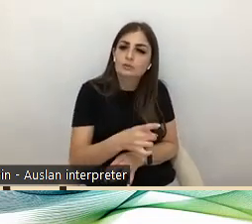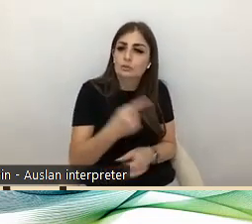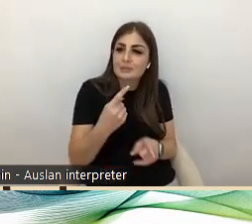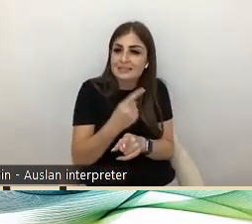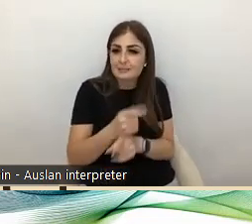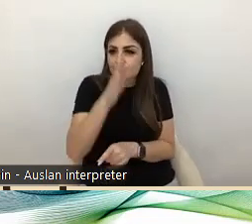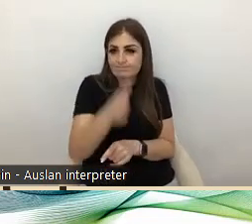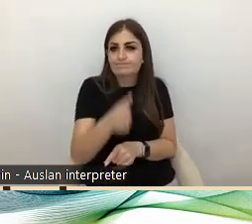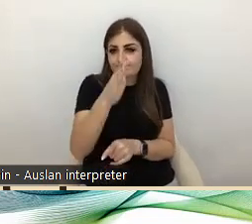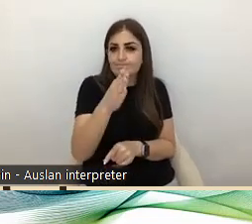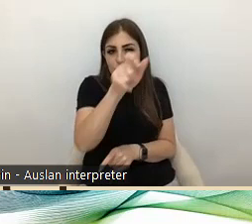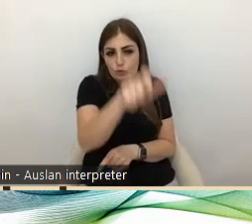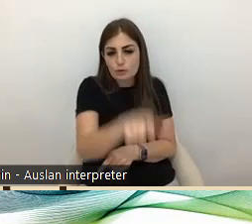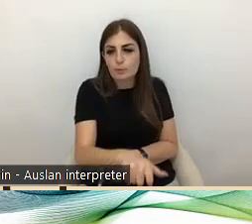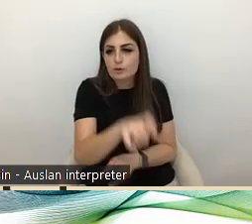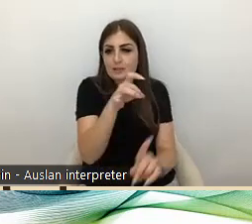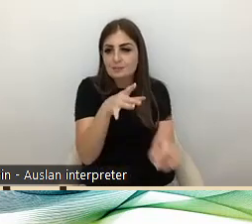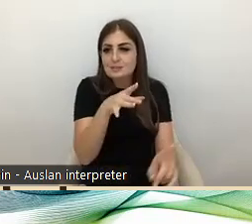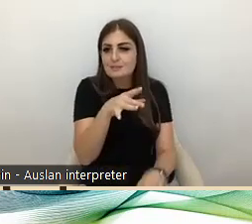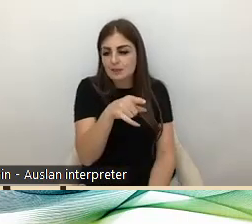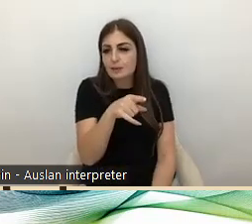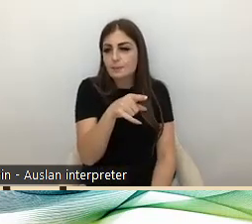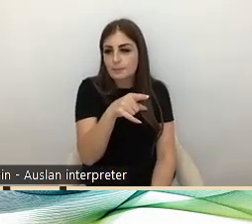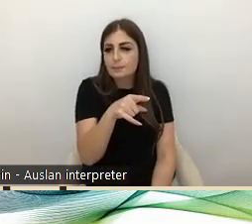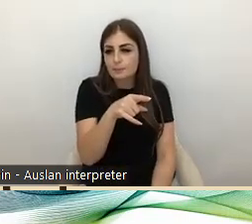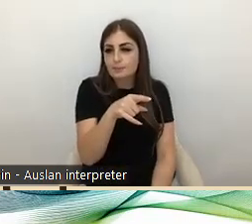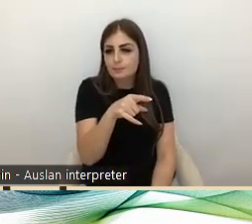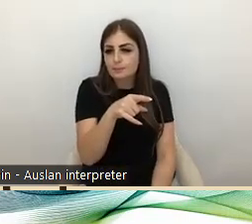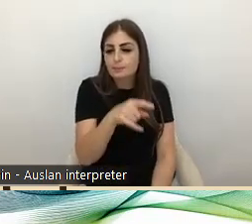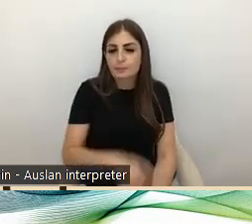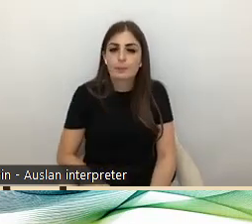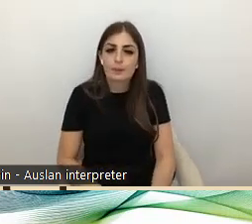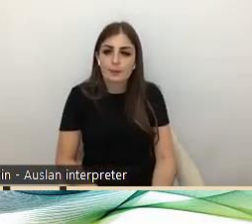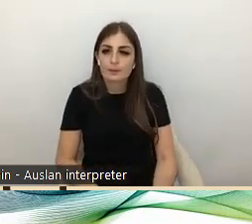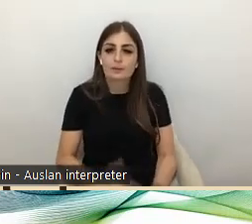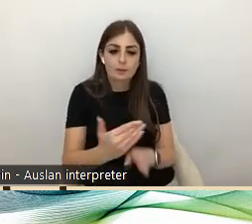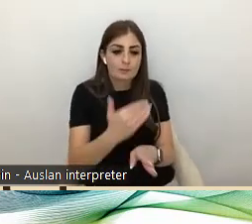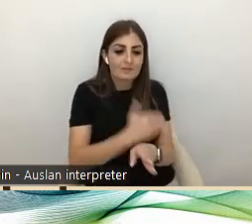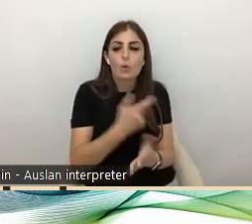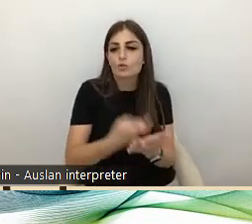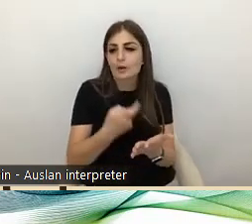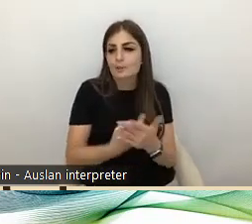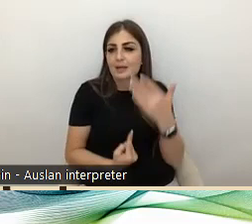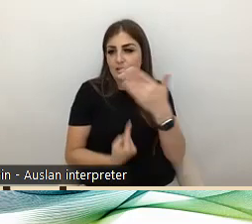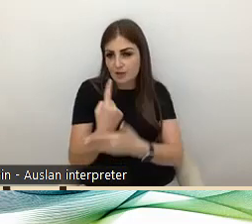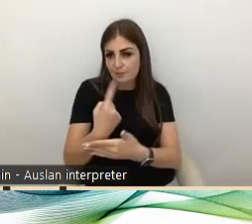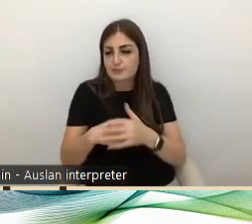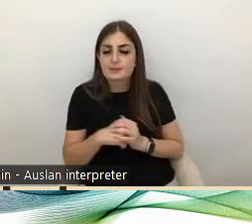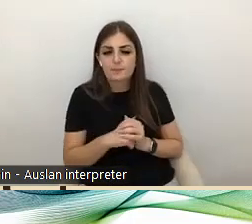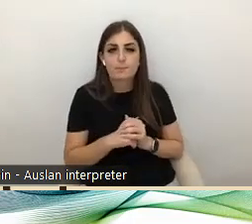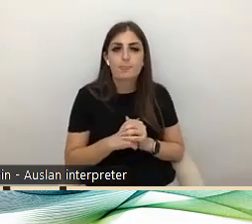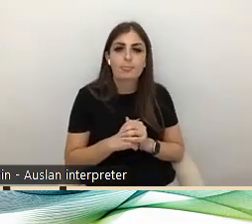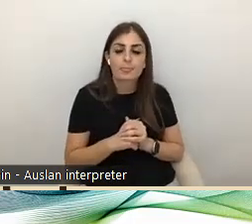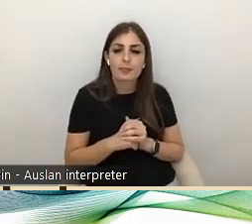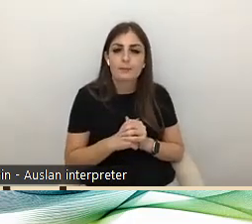the Independent Expert before they make their recommendation.